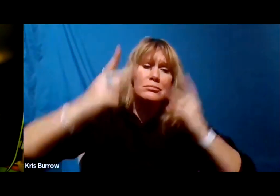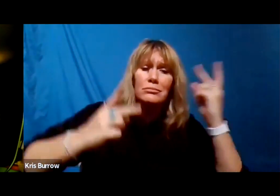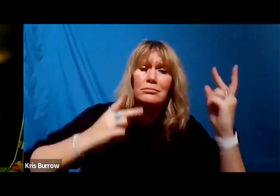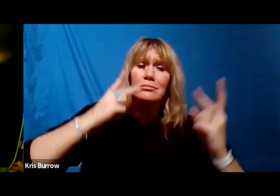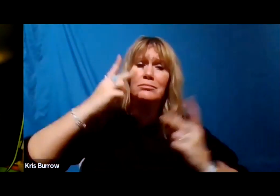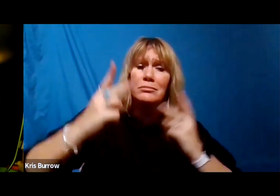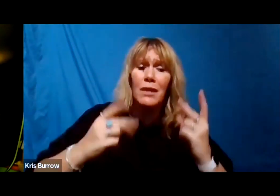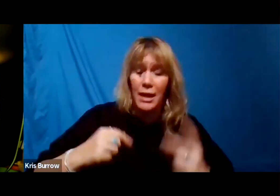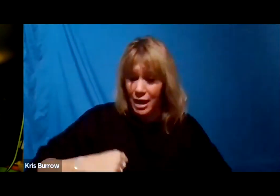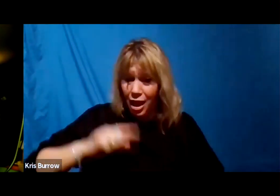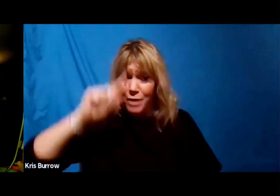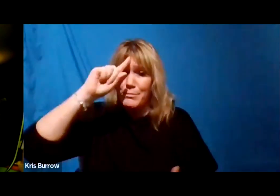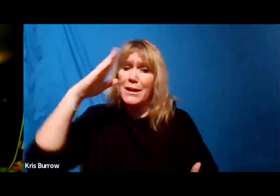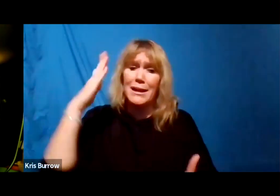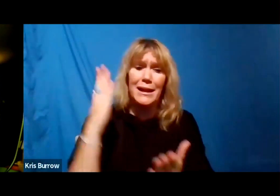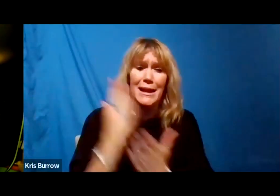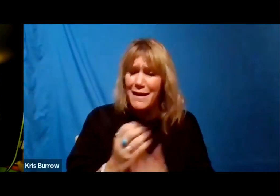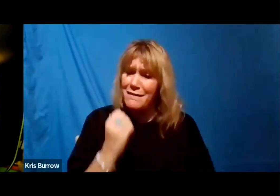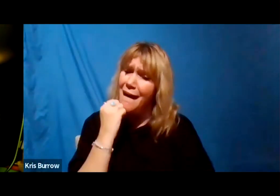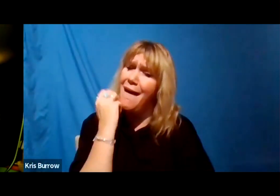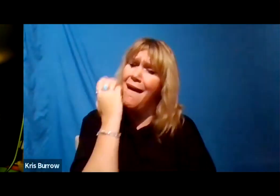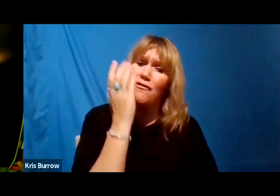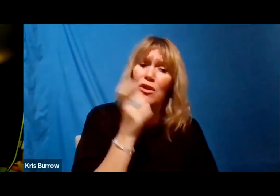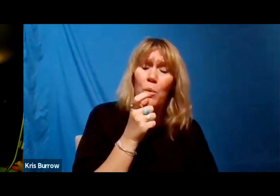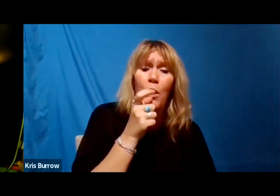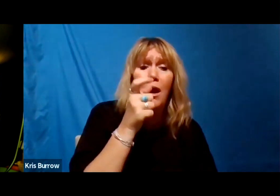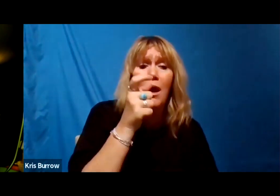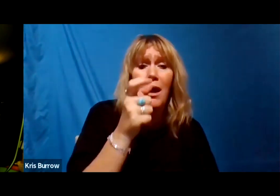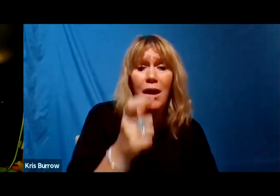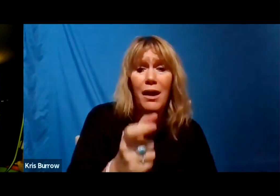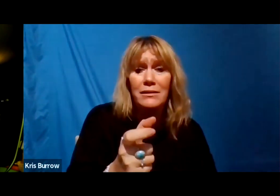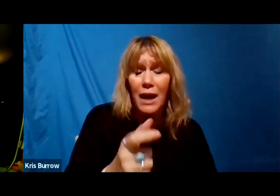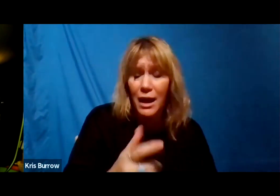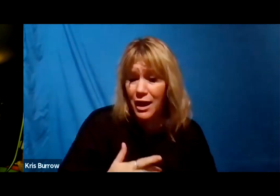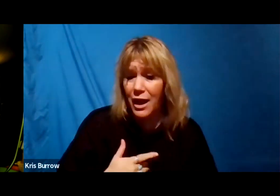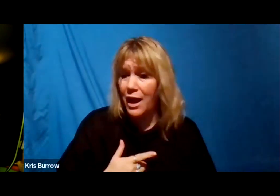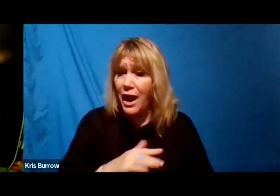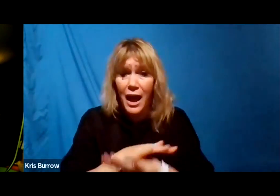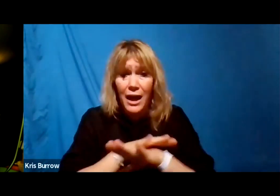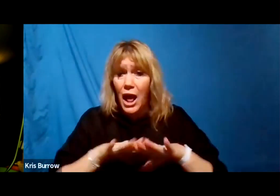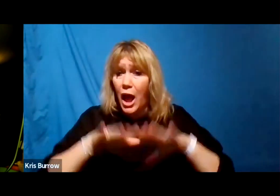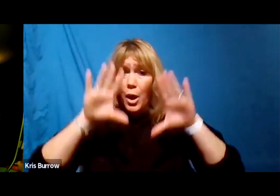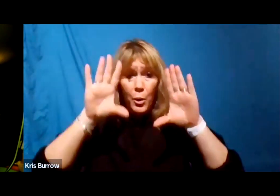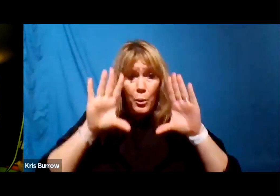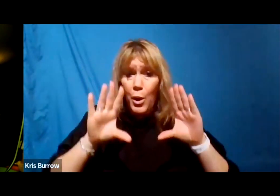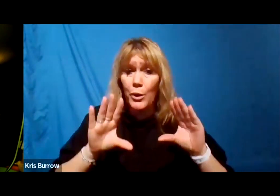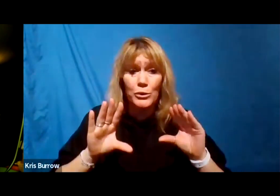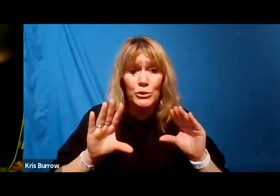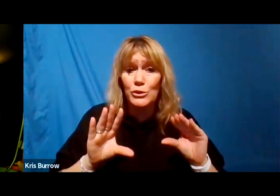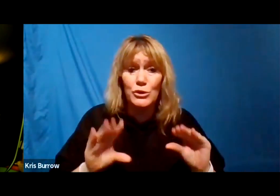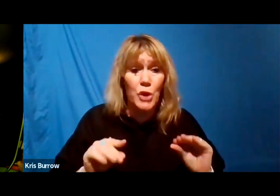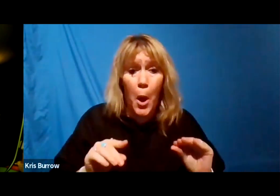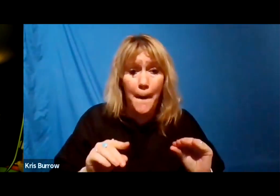to hold our worth Community and love must thrive the strength to stay alive. Wrongs and